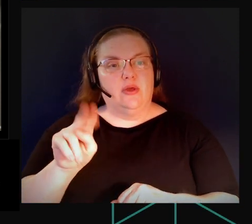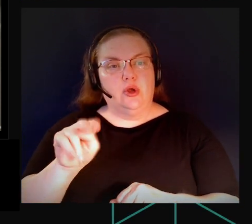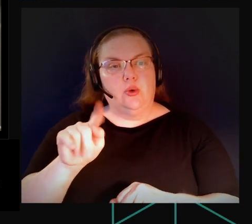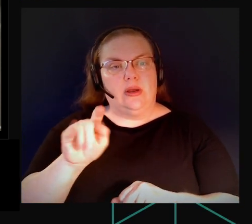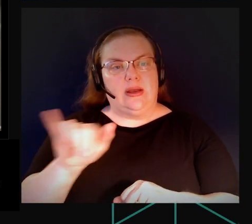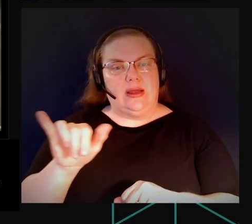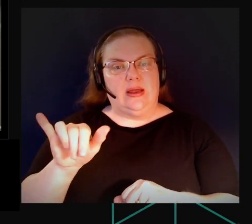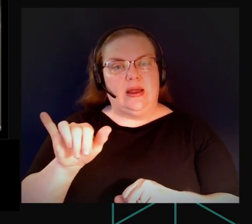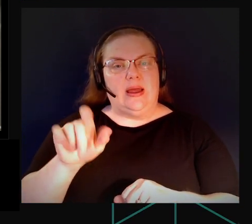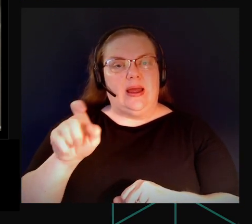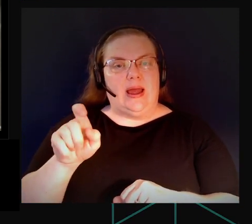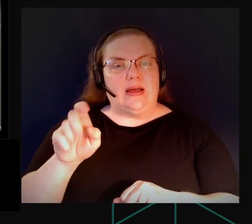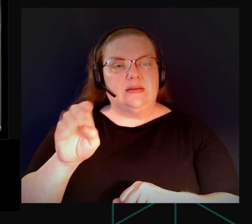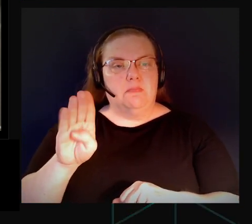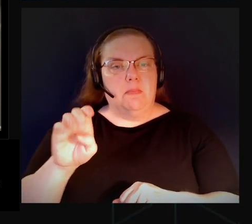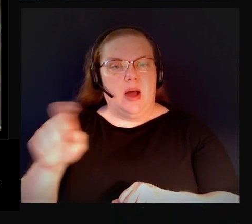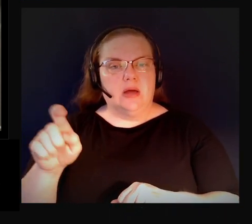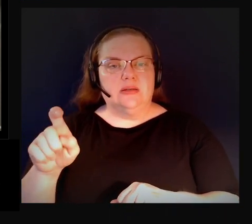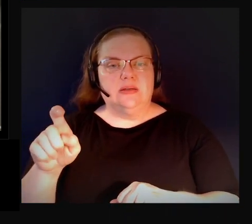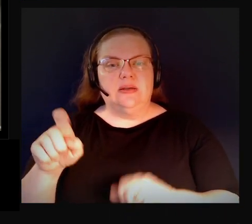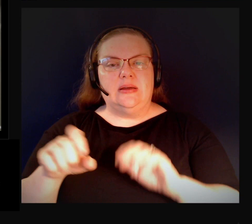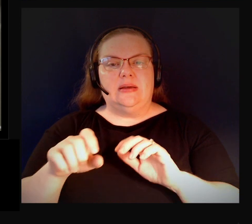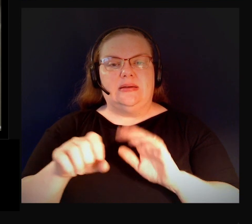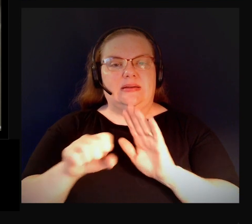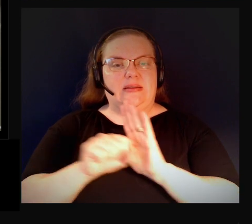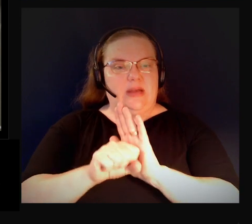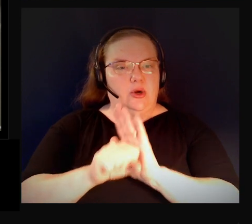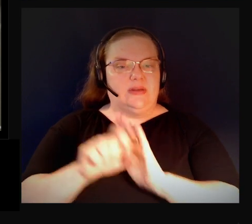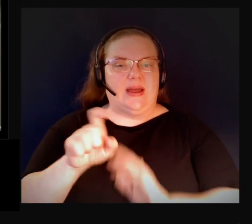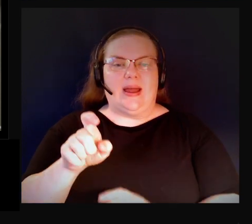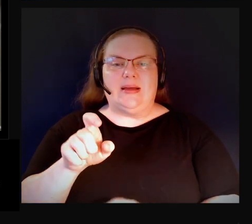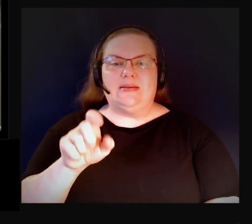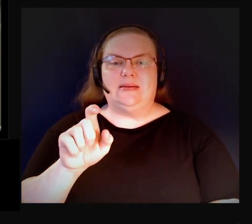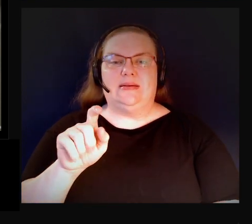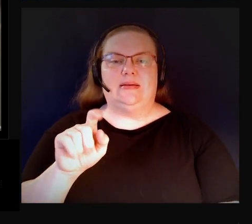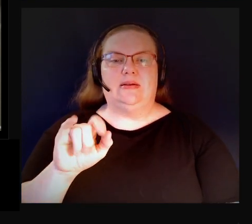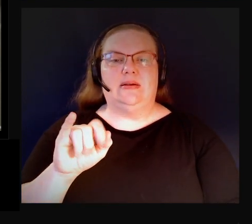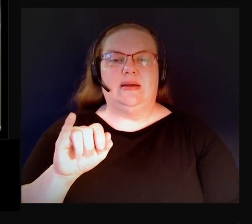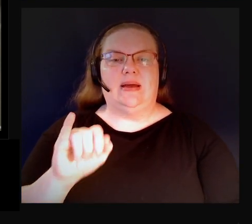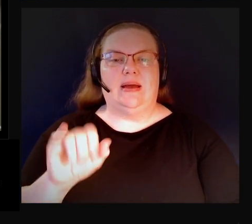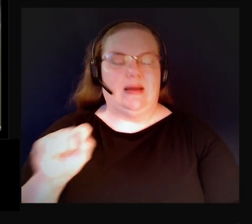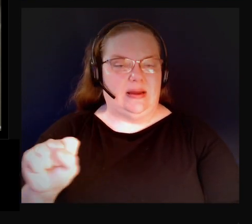"Introducing Ray Tracing for Xbox Series X and S." This project uses several effects as an example,